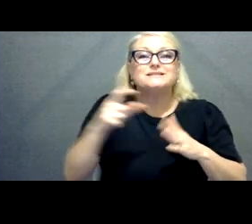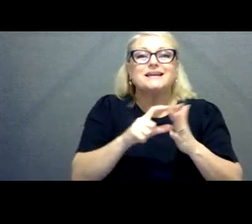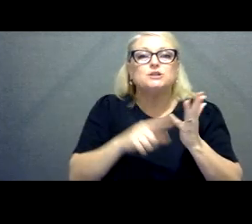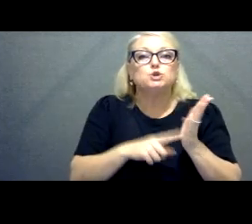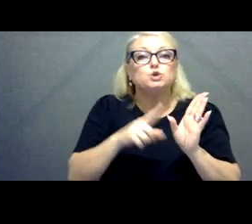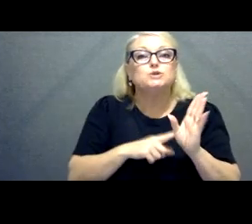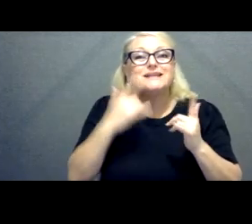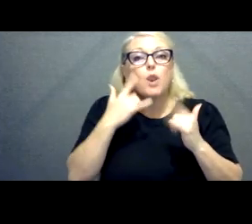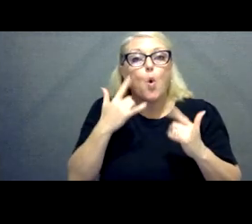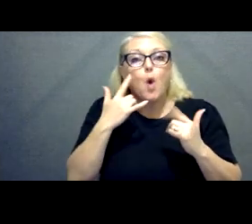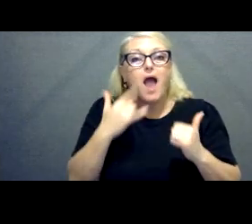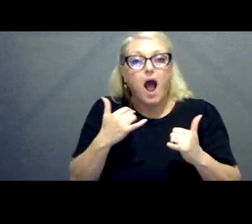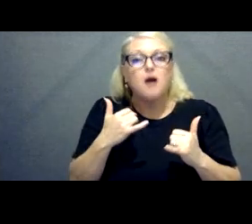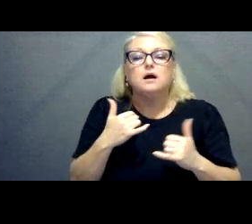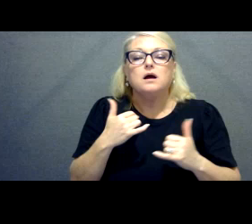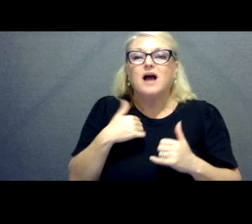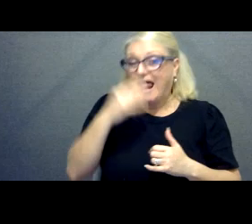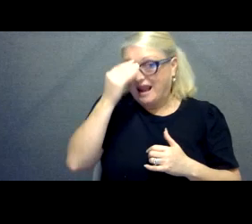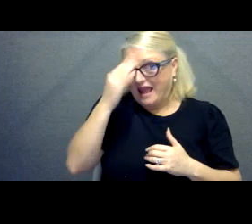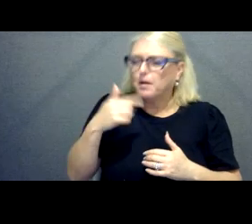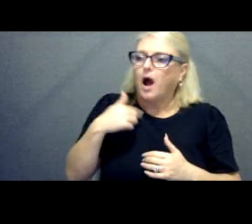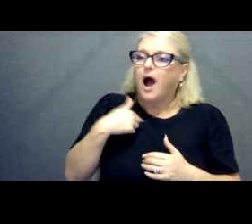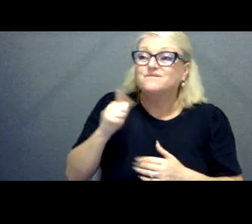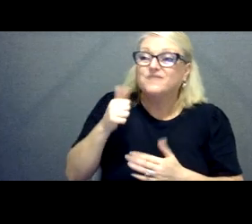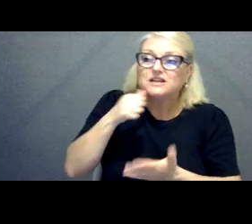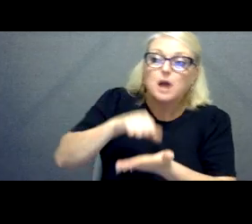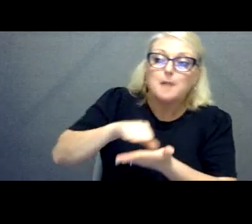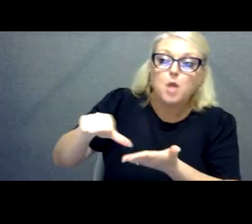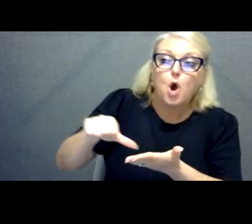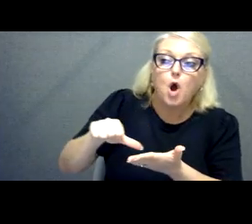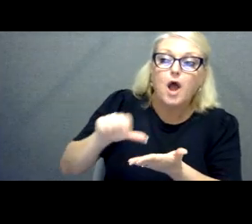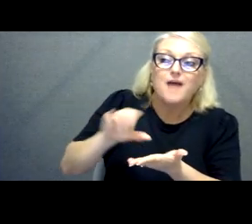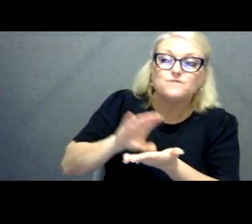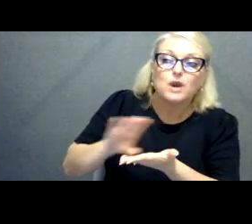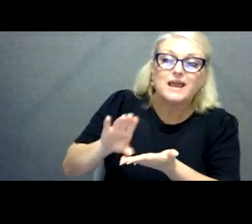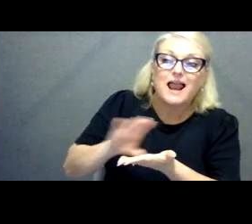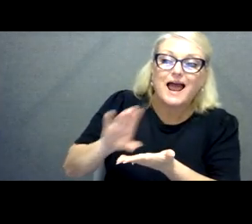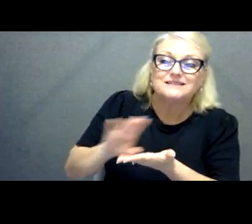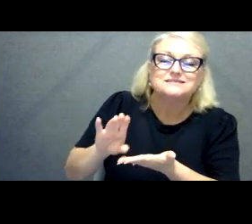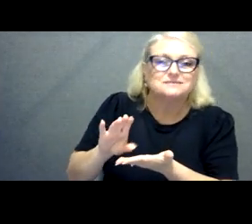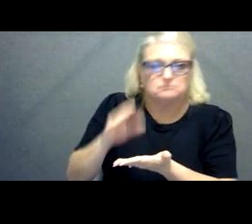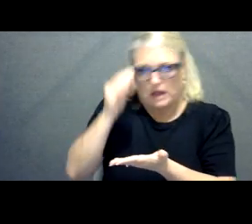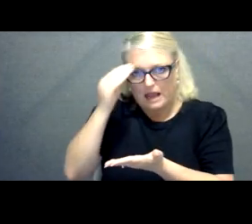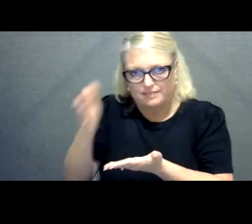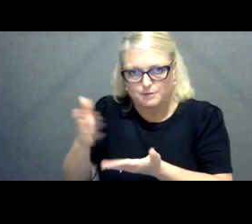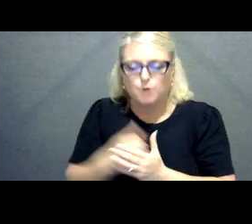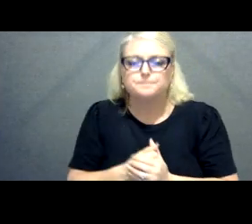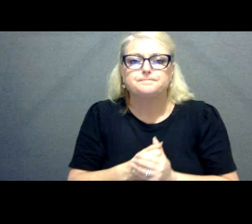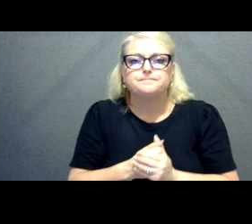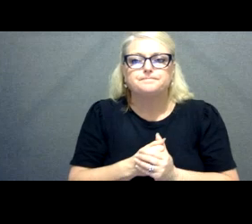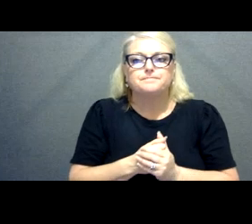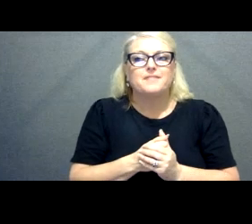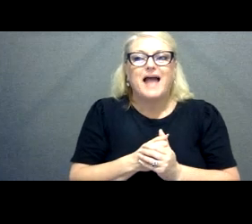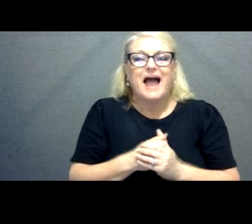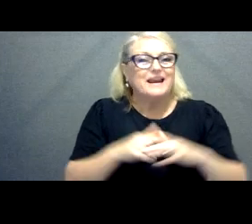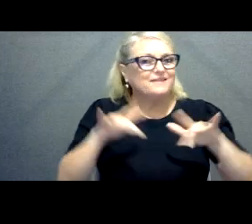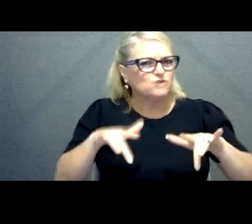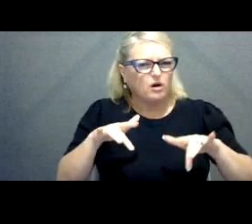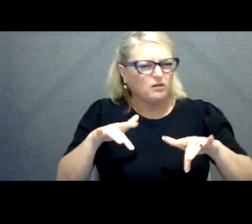will do that for them and um if you haven't heard anything back for a little while it is probably